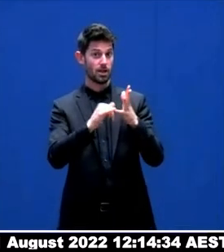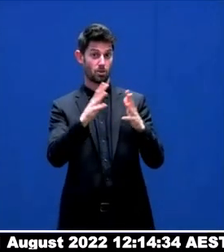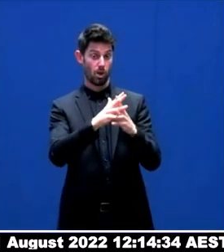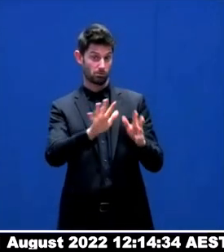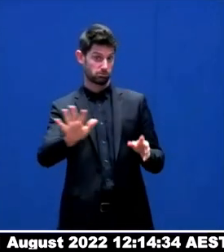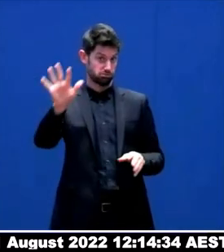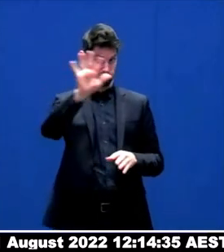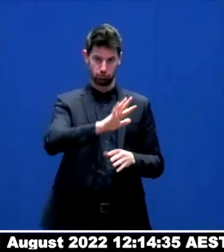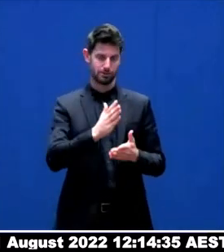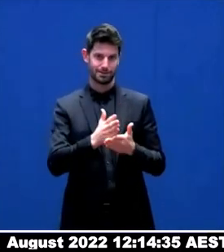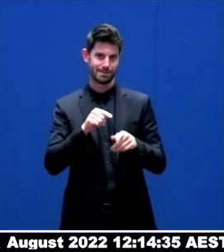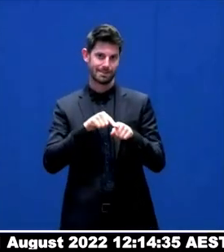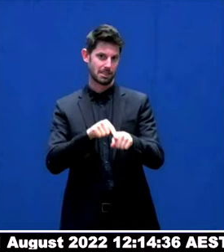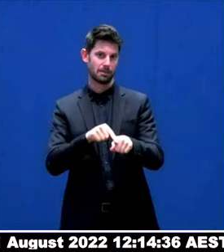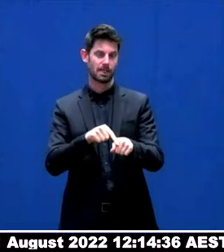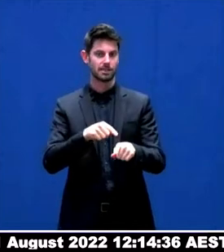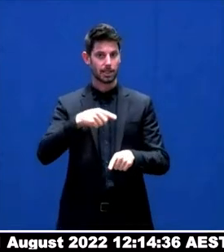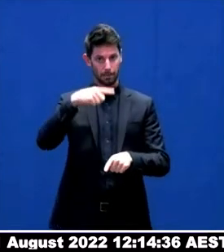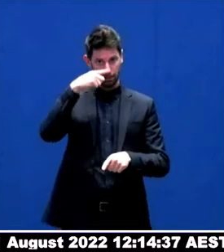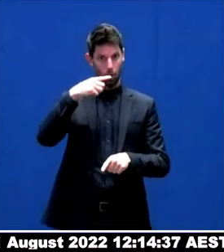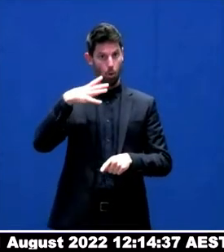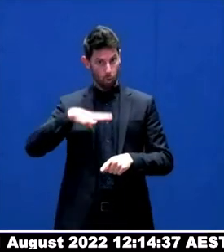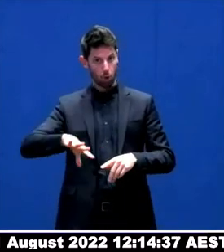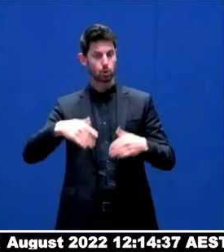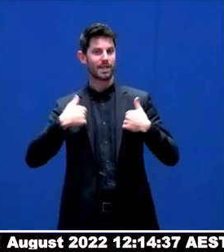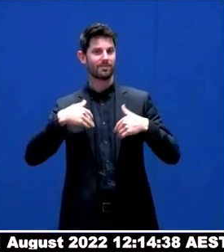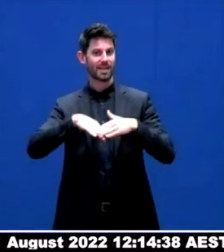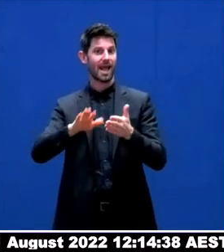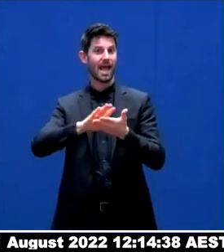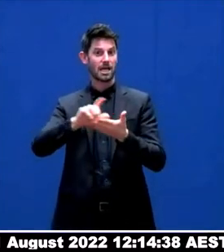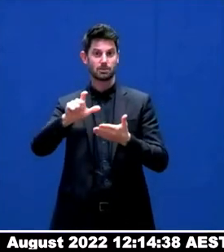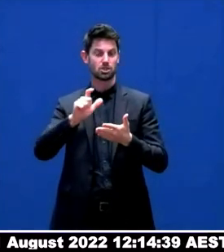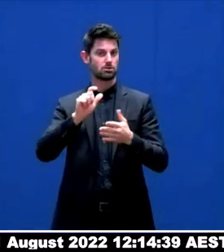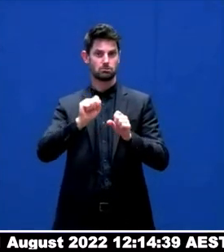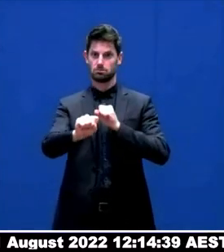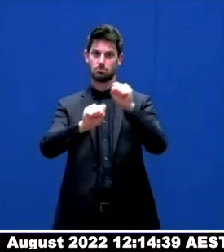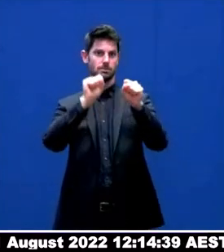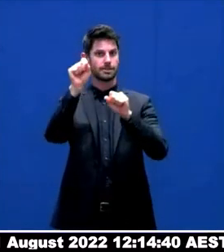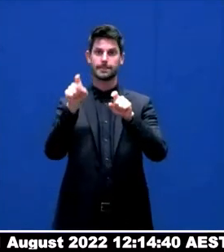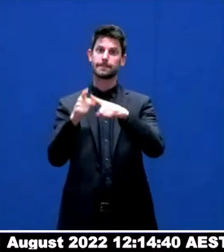in where people are seeking social housing; is that right? Correct. There's differences across the State.